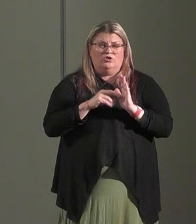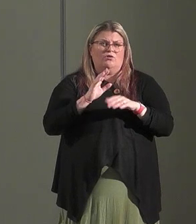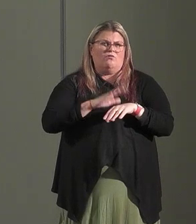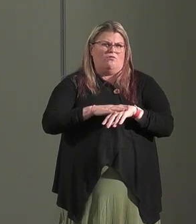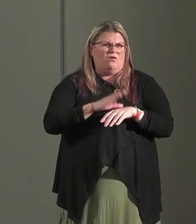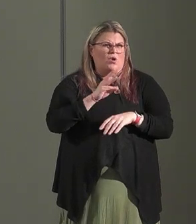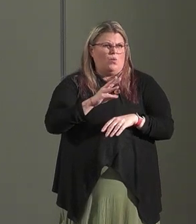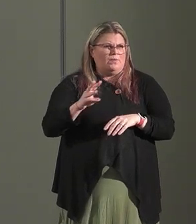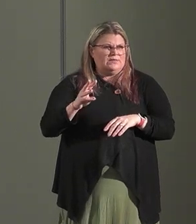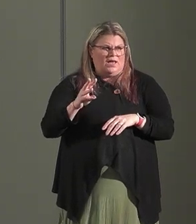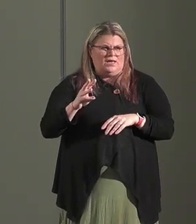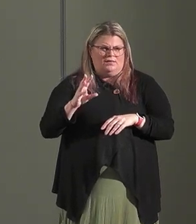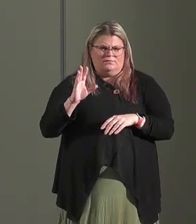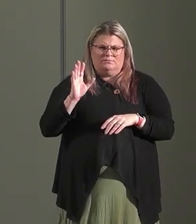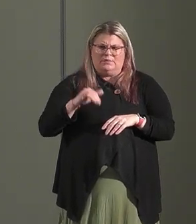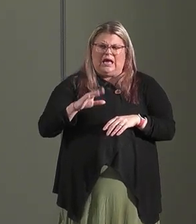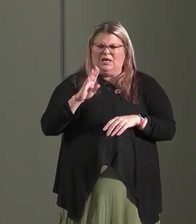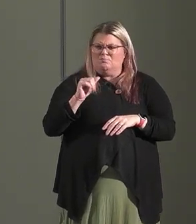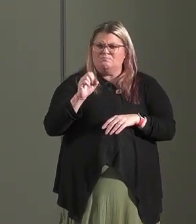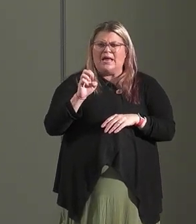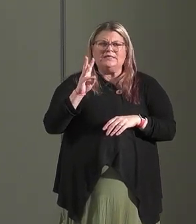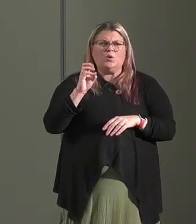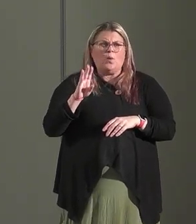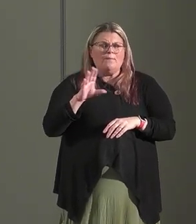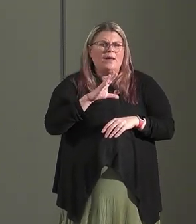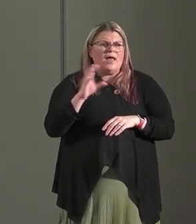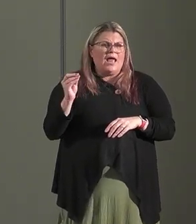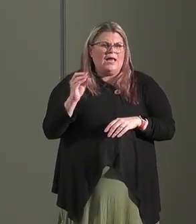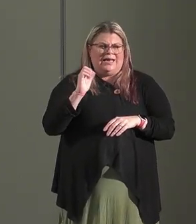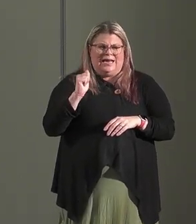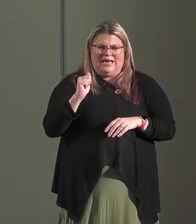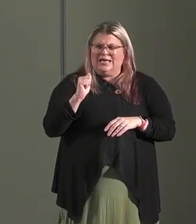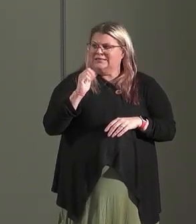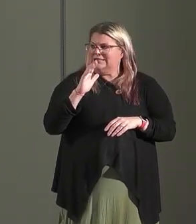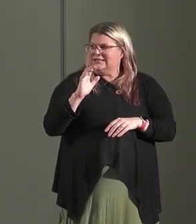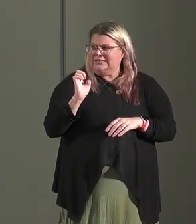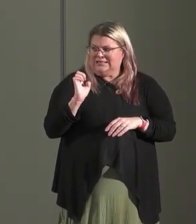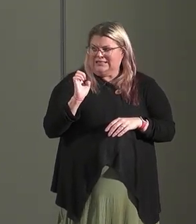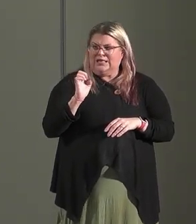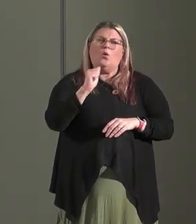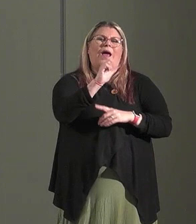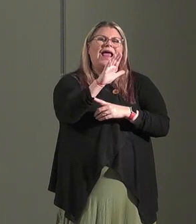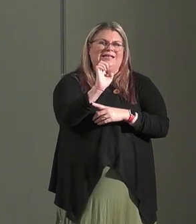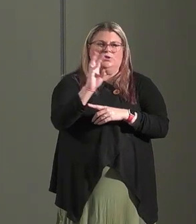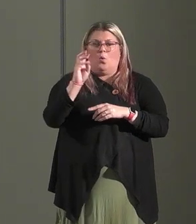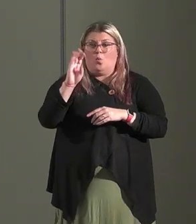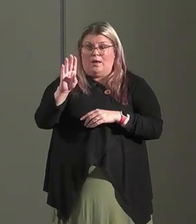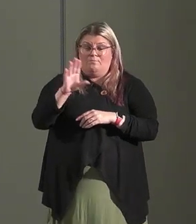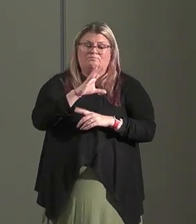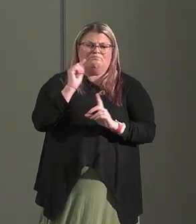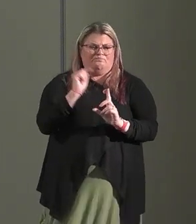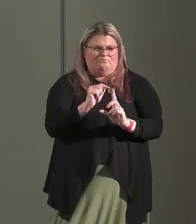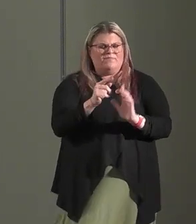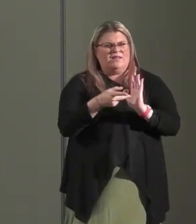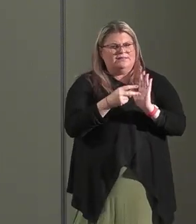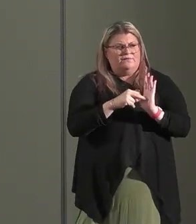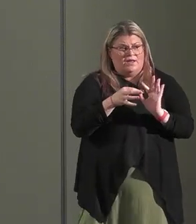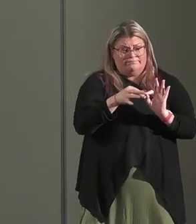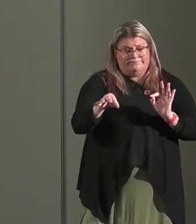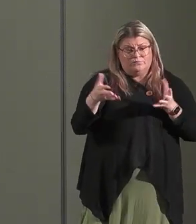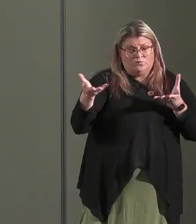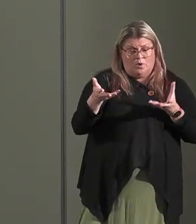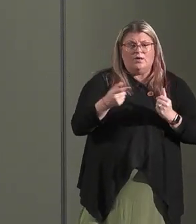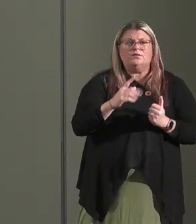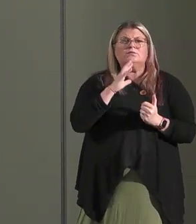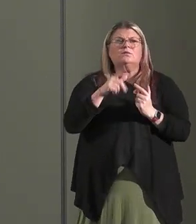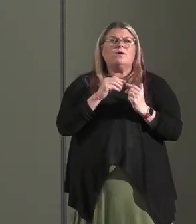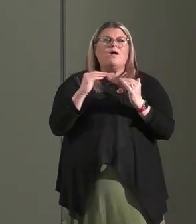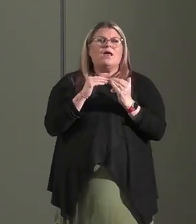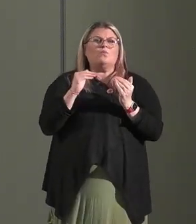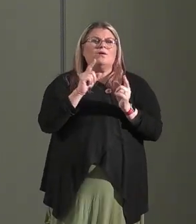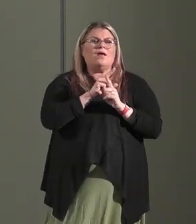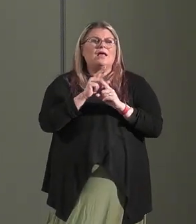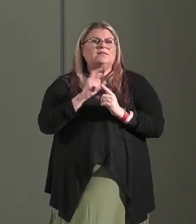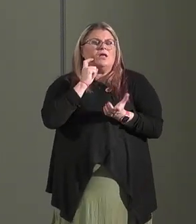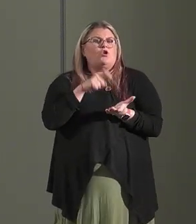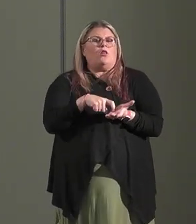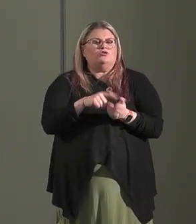website by Nace web. That talks about equity as acknowledging the difference